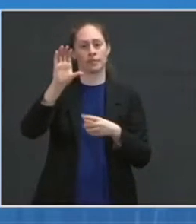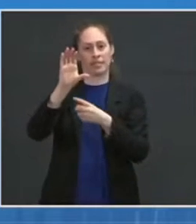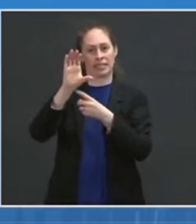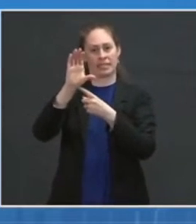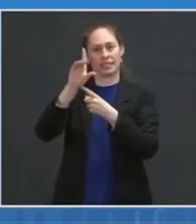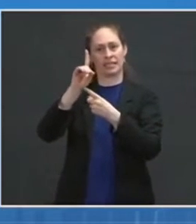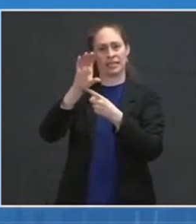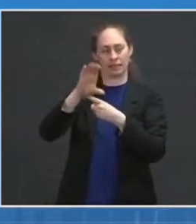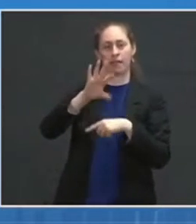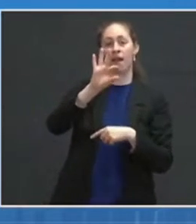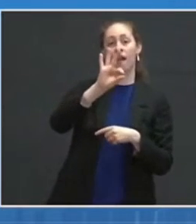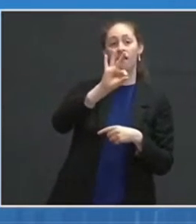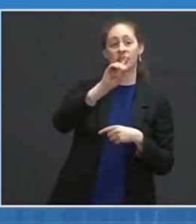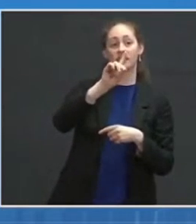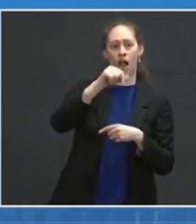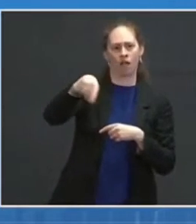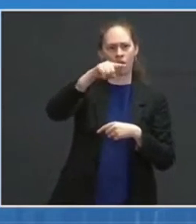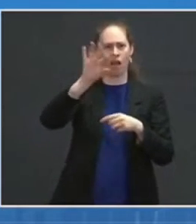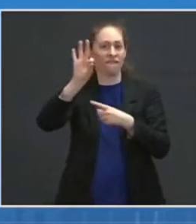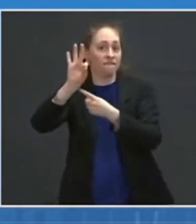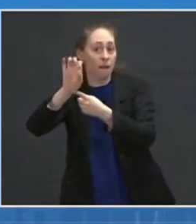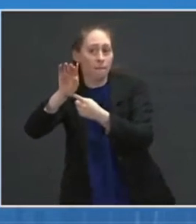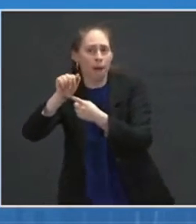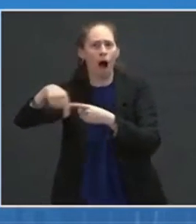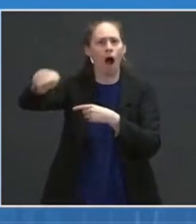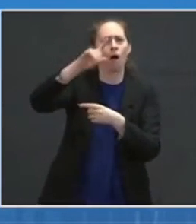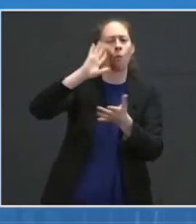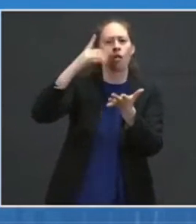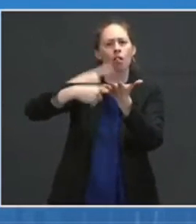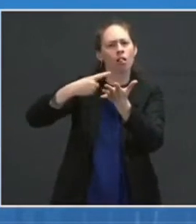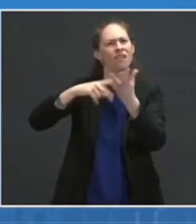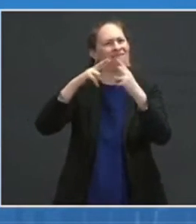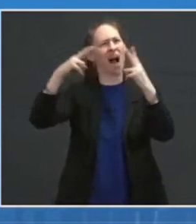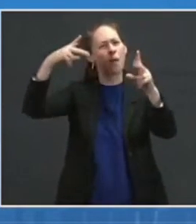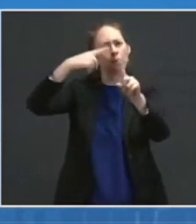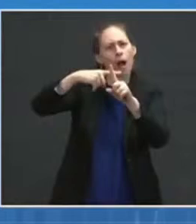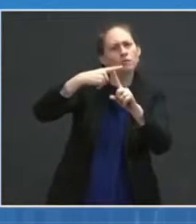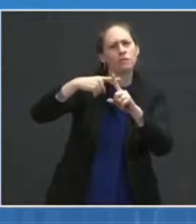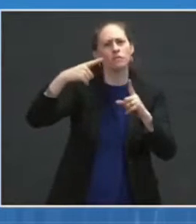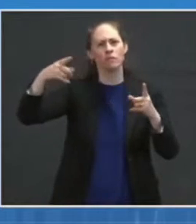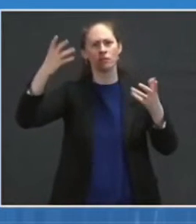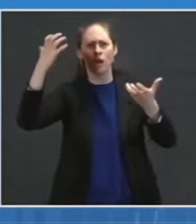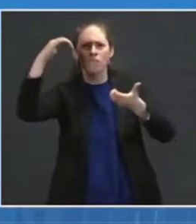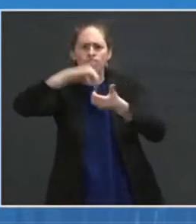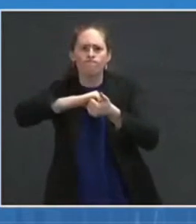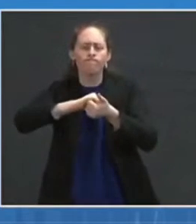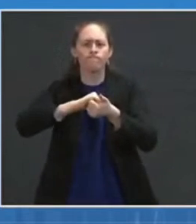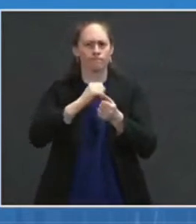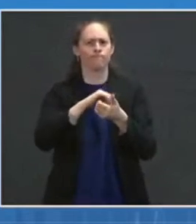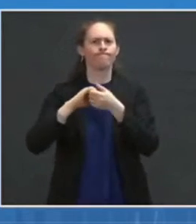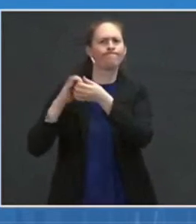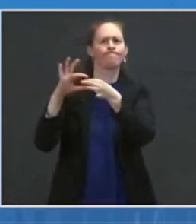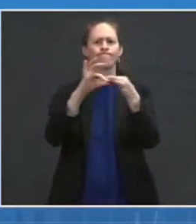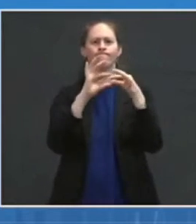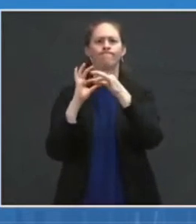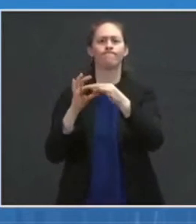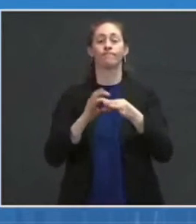WORKS BEST AND MAKE SENSE. THEN WE HAVE A BACK AND FORTH, VERY COLLABORATIVE, VERY